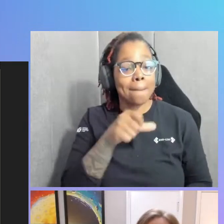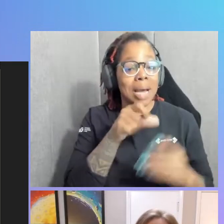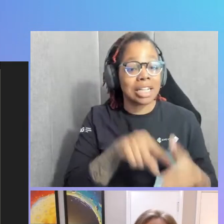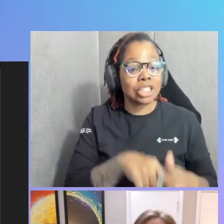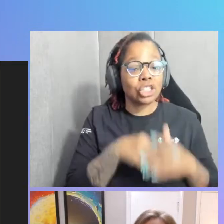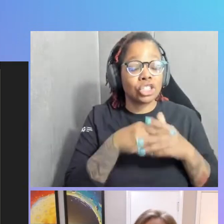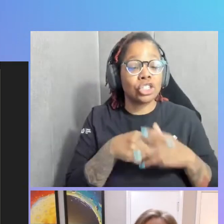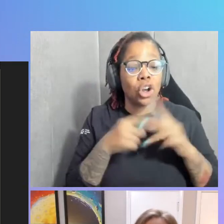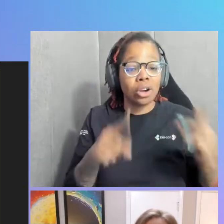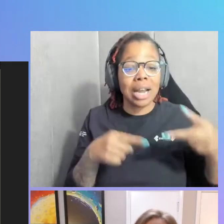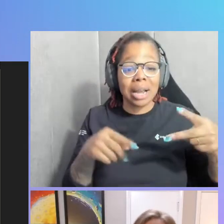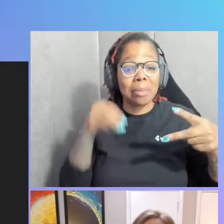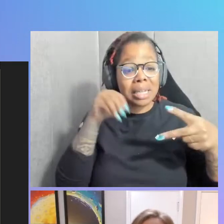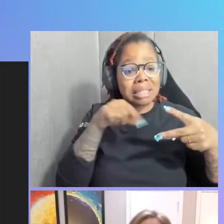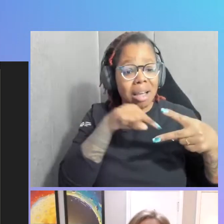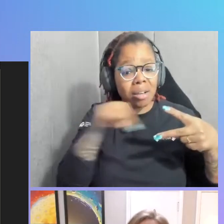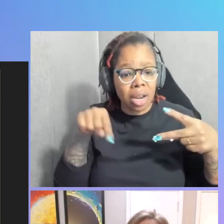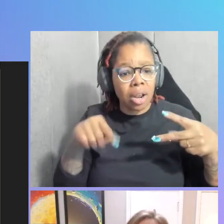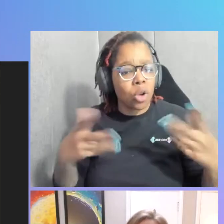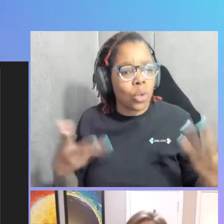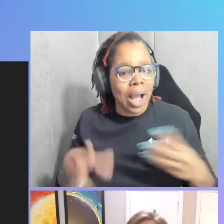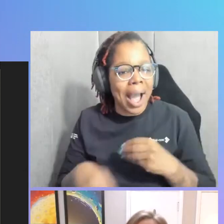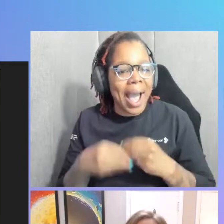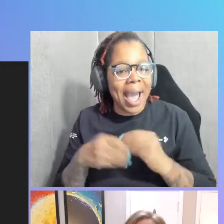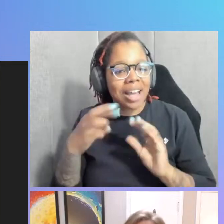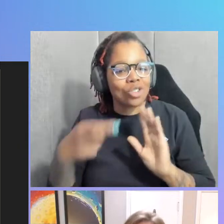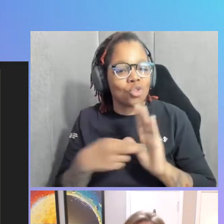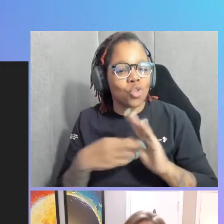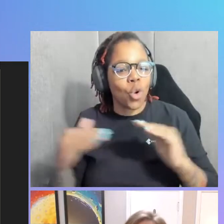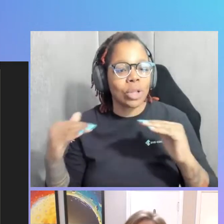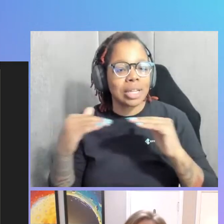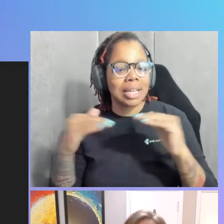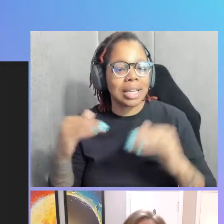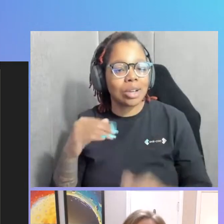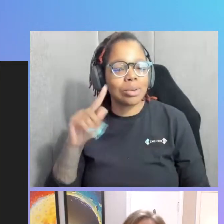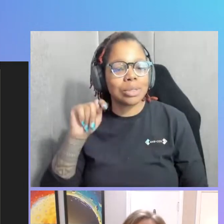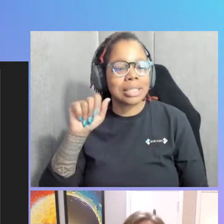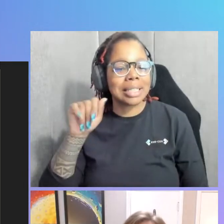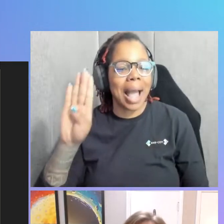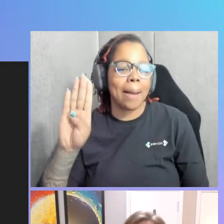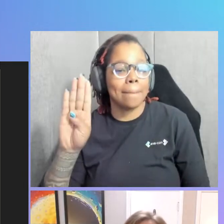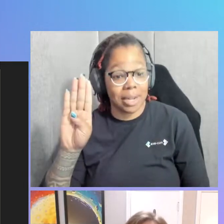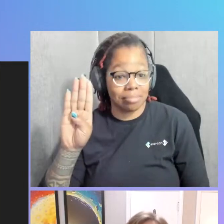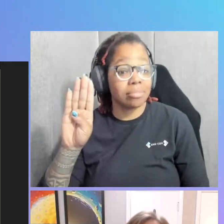of the start tag I added role